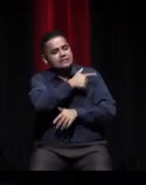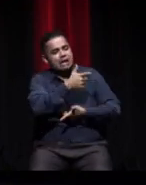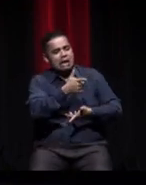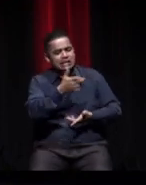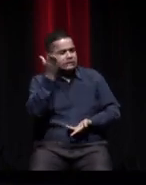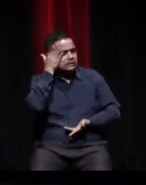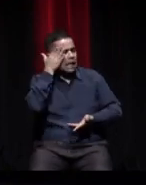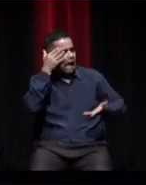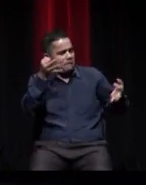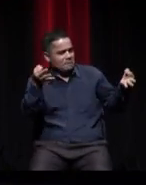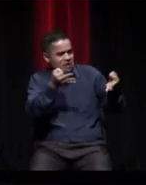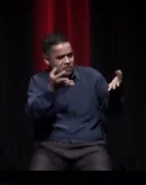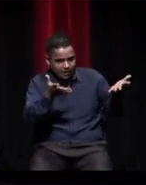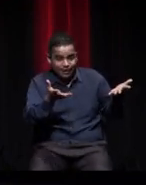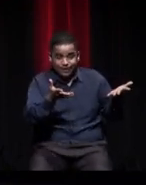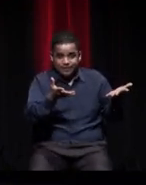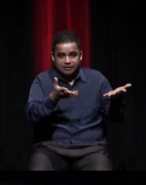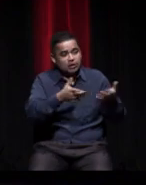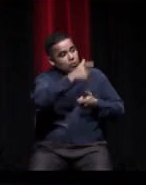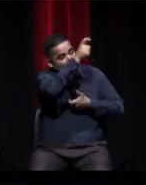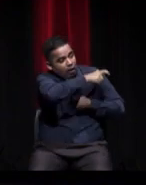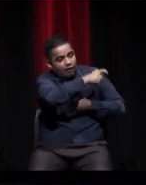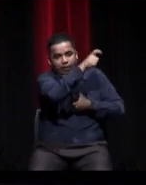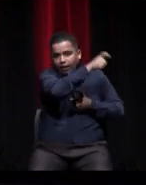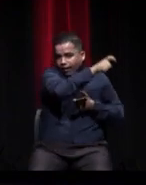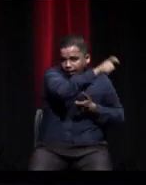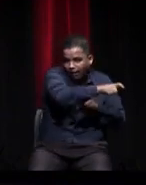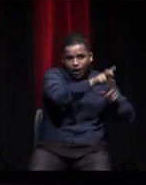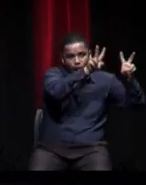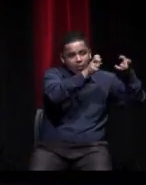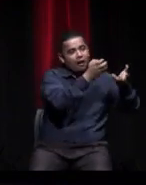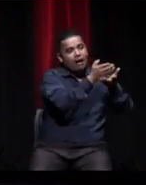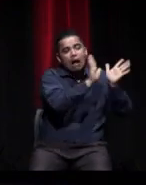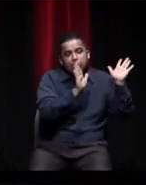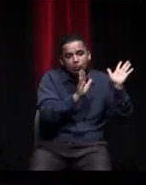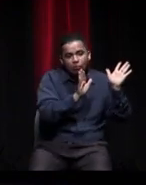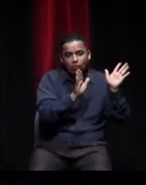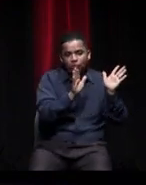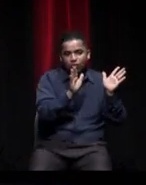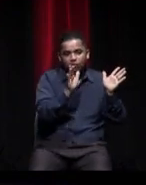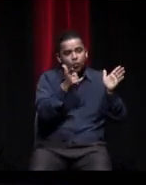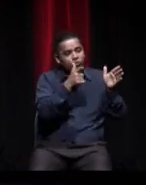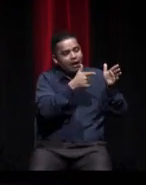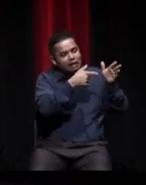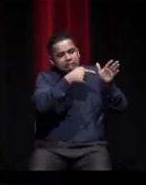Tom now has the floor, Dick now has the floor, your times up. No fact-checking.